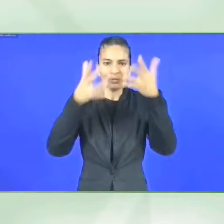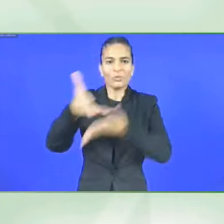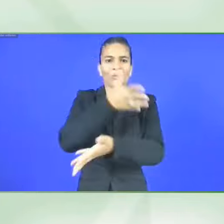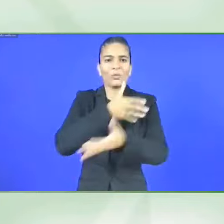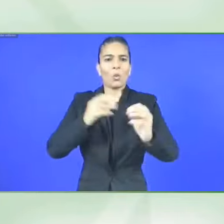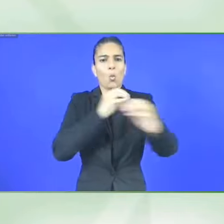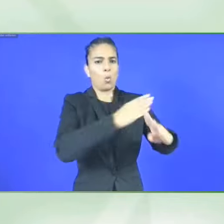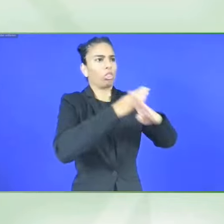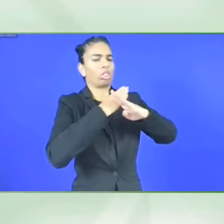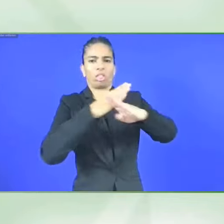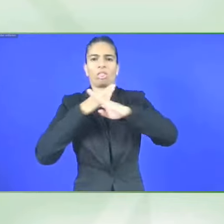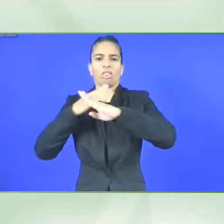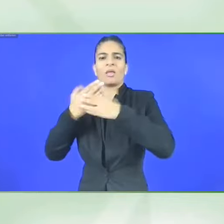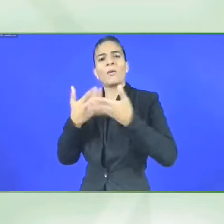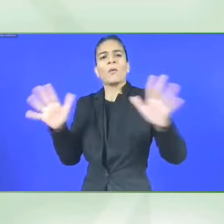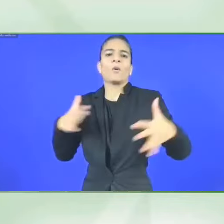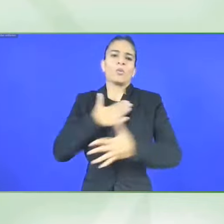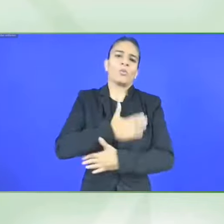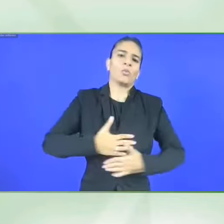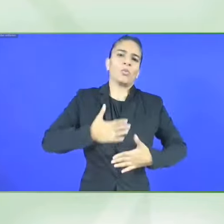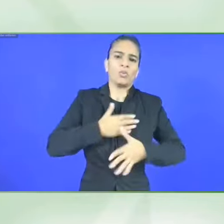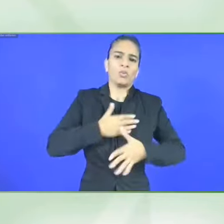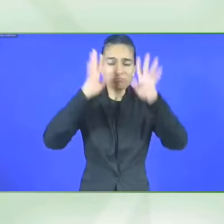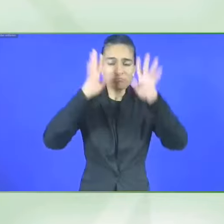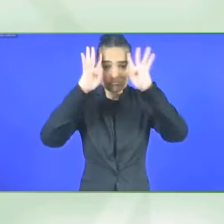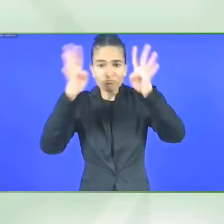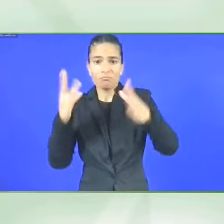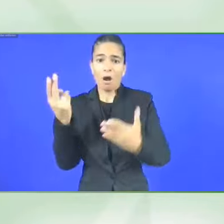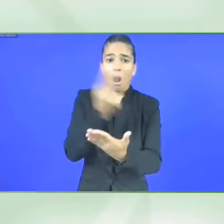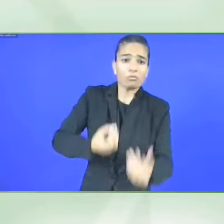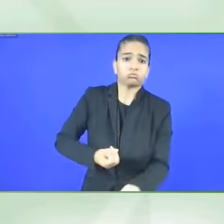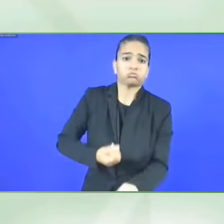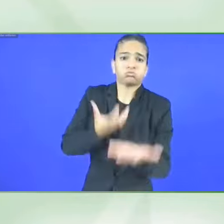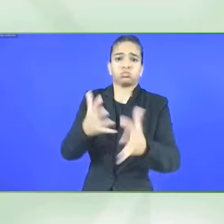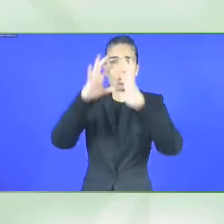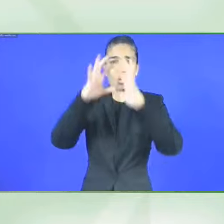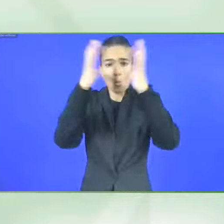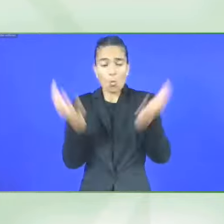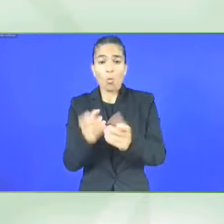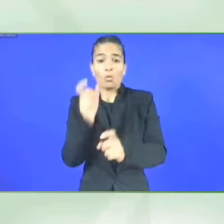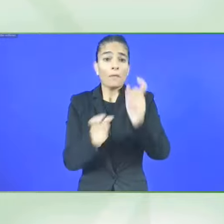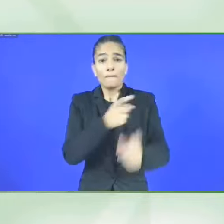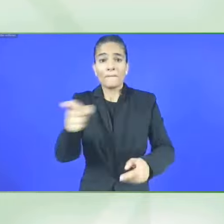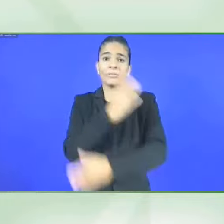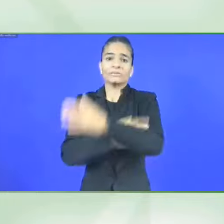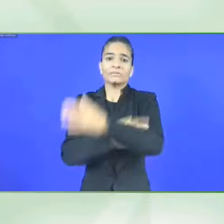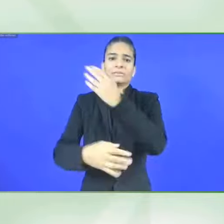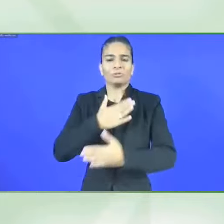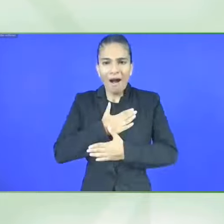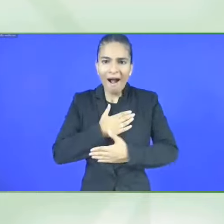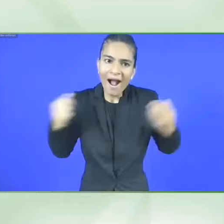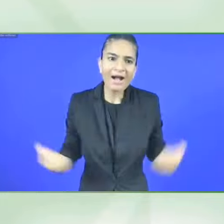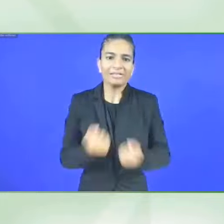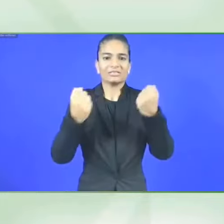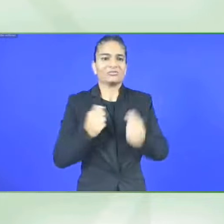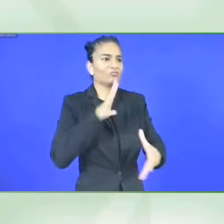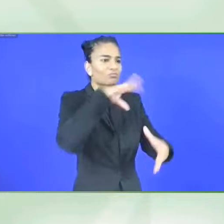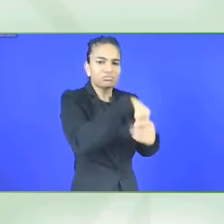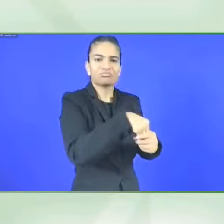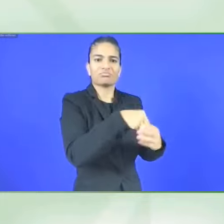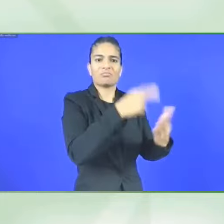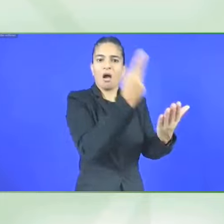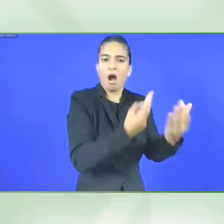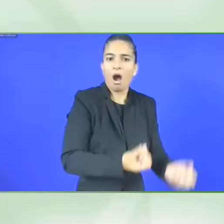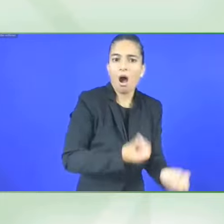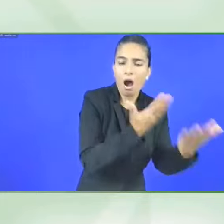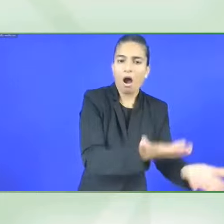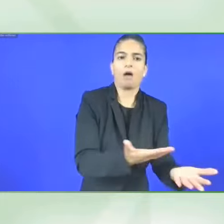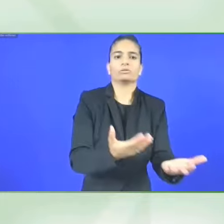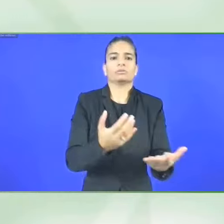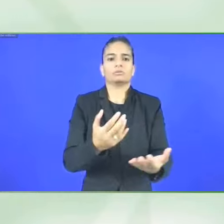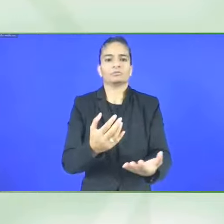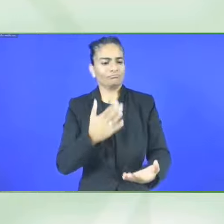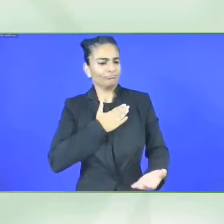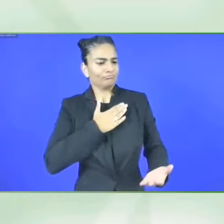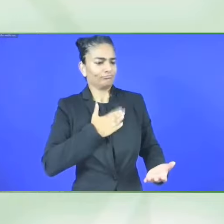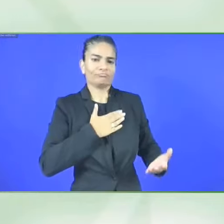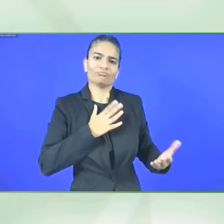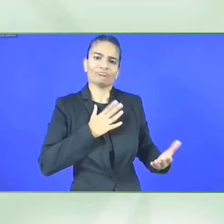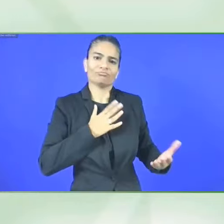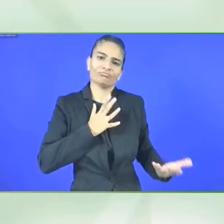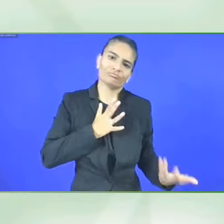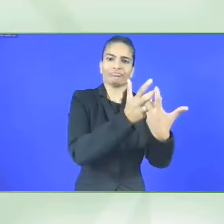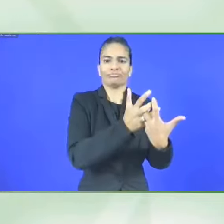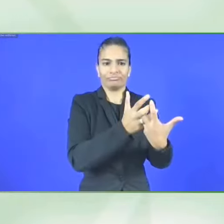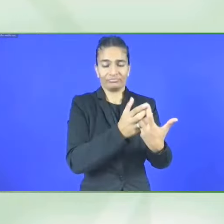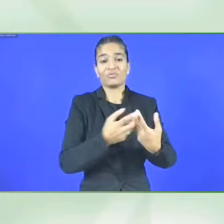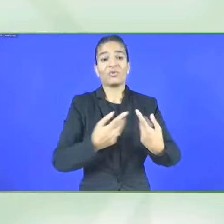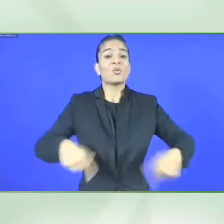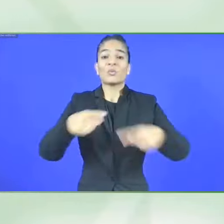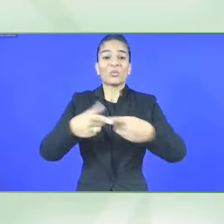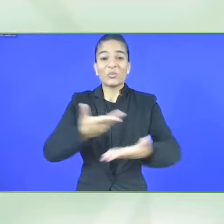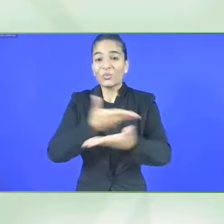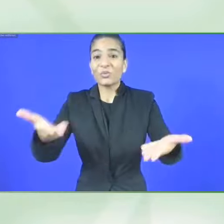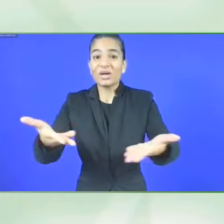museums, libraries, and other cultural services must be designed and equipped to accommodate